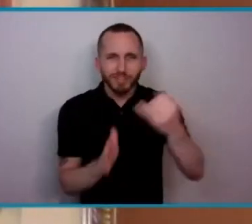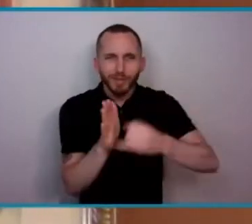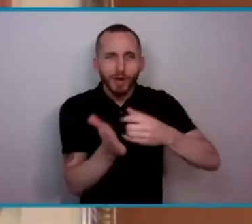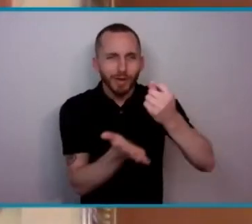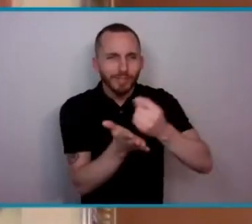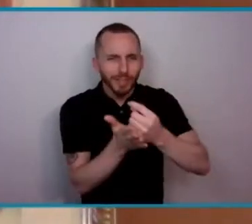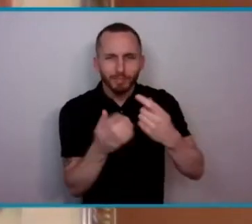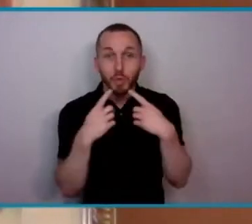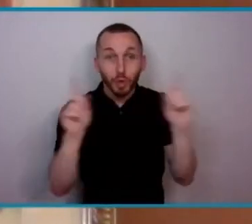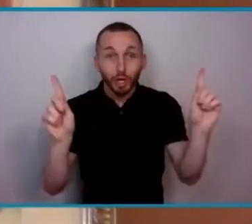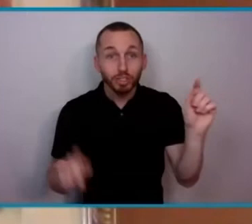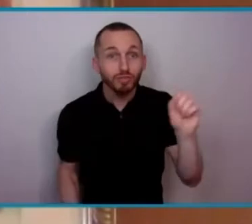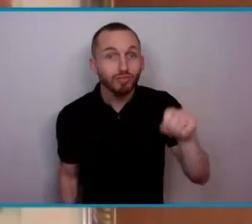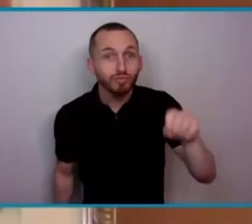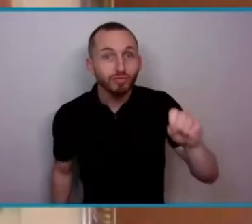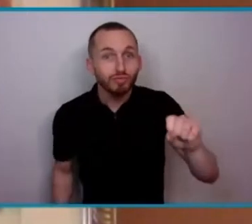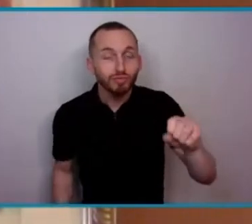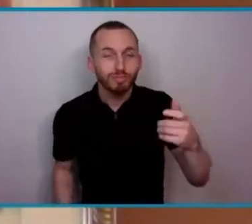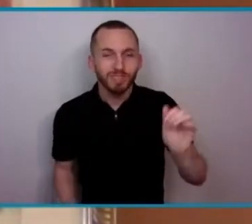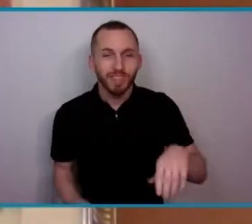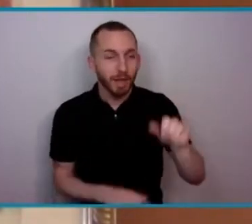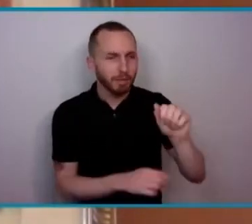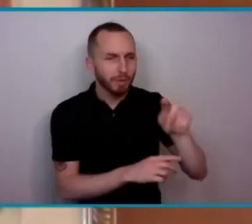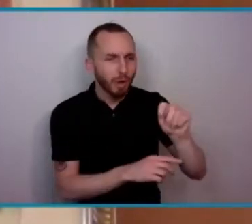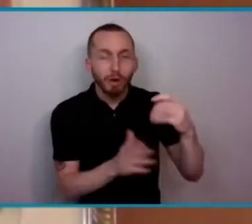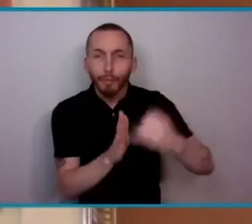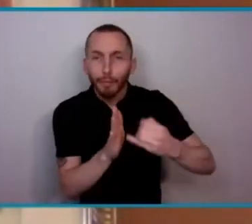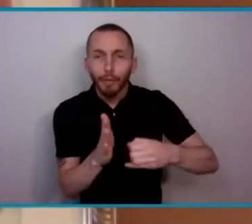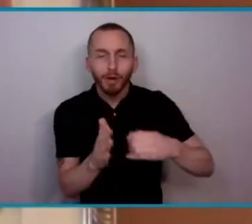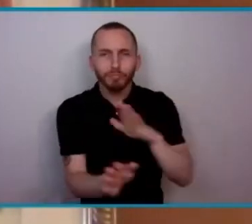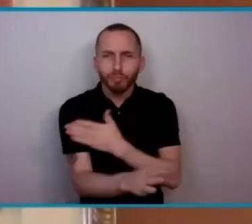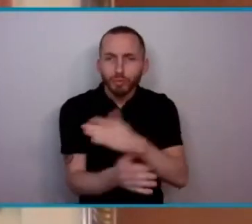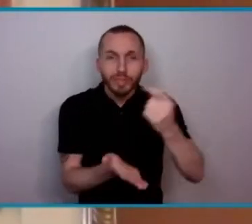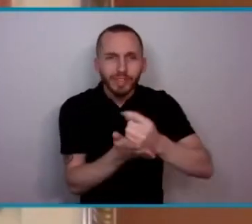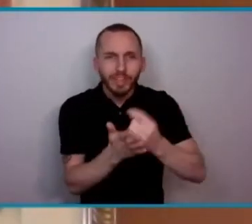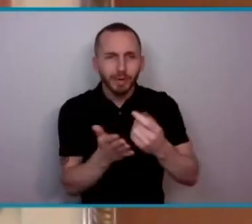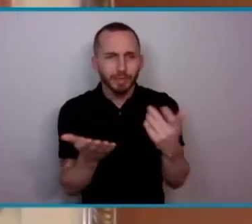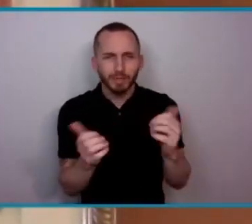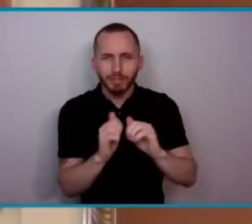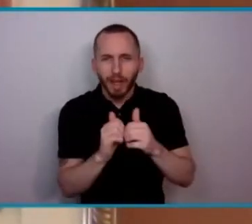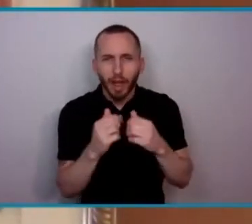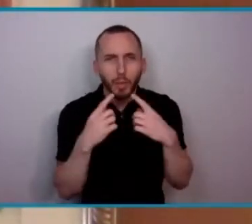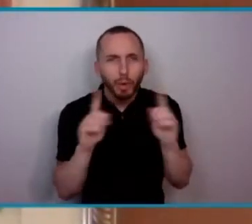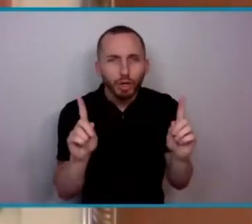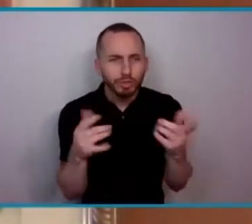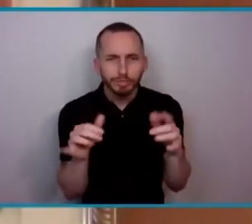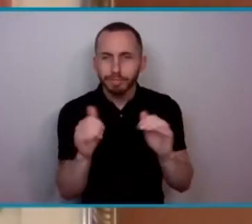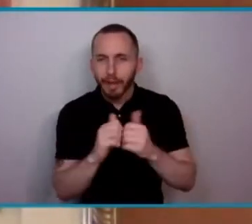therapy that really helps people and how? How do we measure that? Measure what the benefits are?